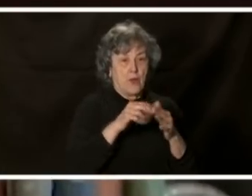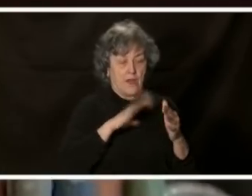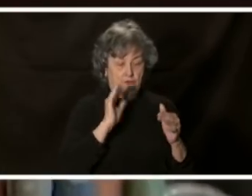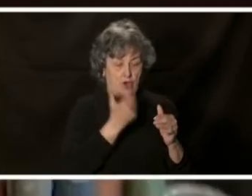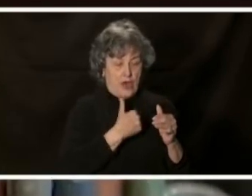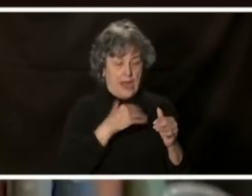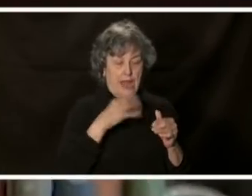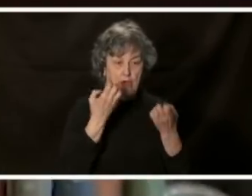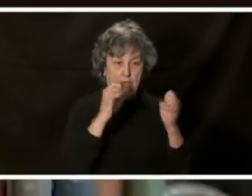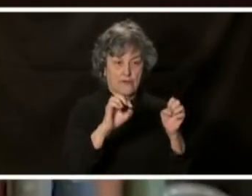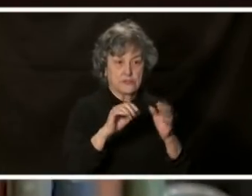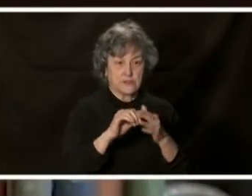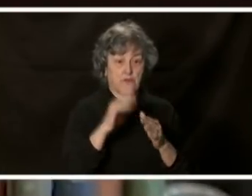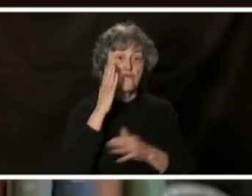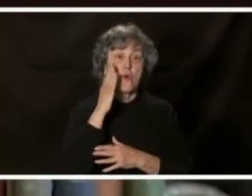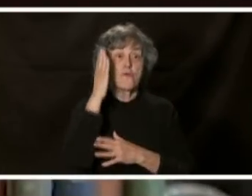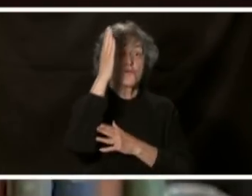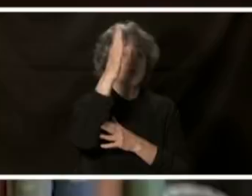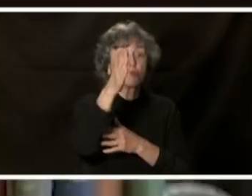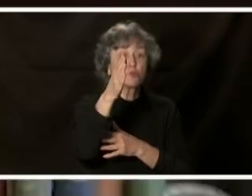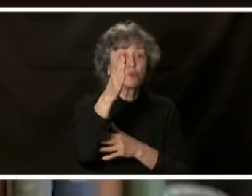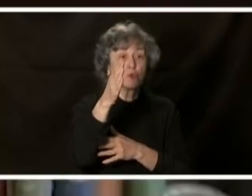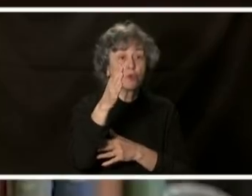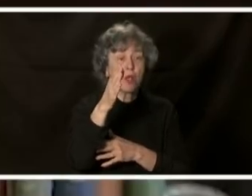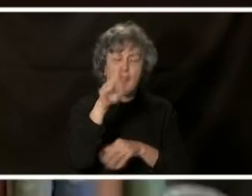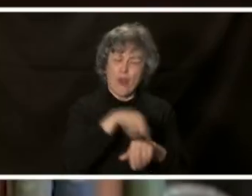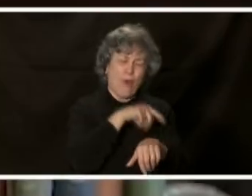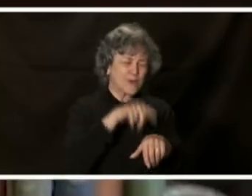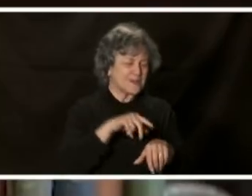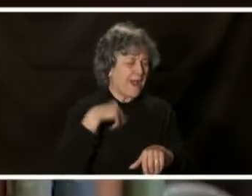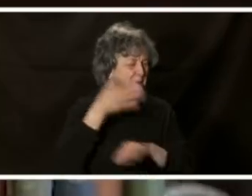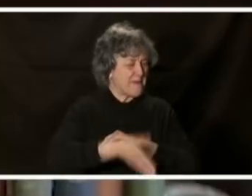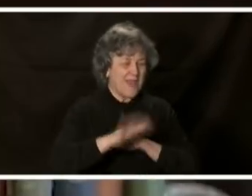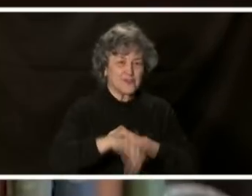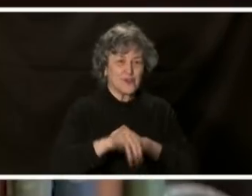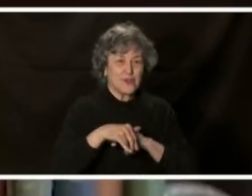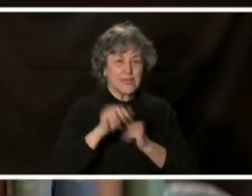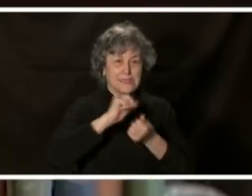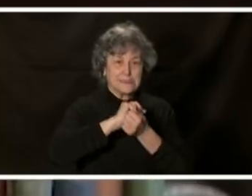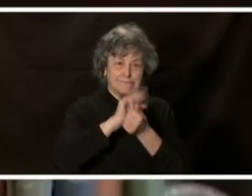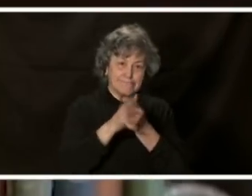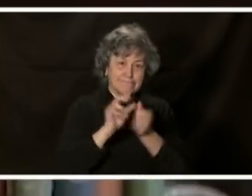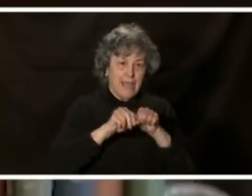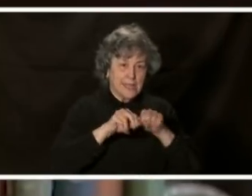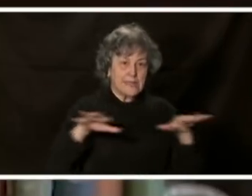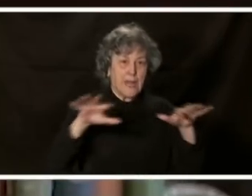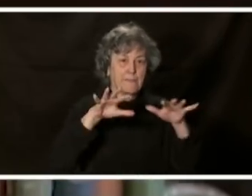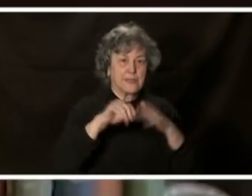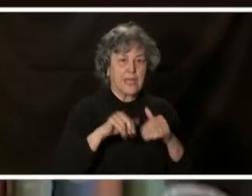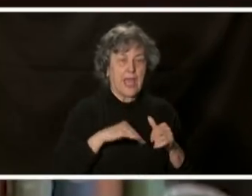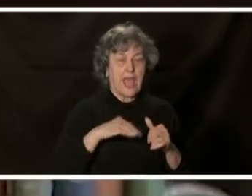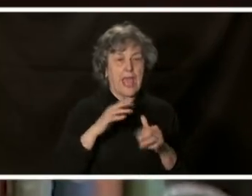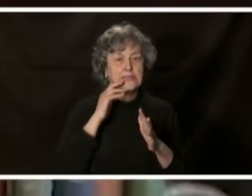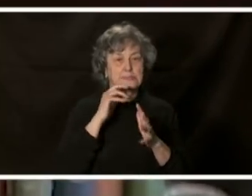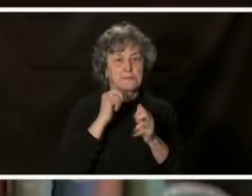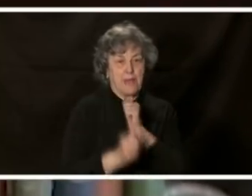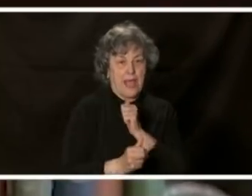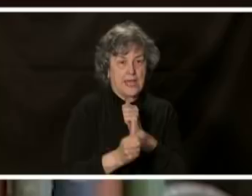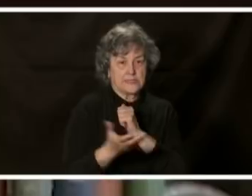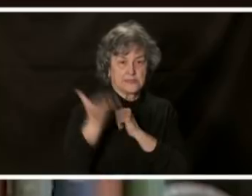SO IN YEARS TO COME, LONG AFTER THIS PANDEMIC HAS PASSED, BUT HAS NEVER BEEN FORGOTTEN,